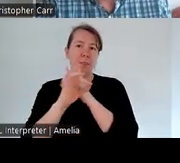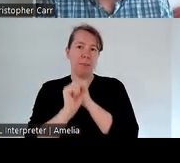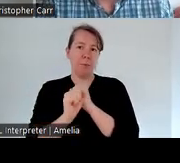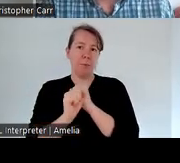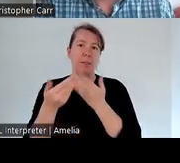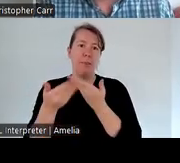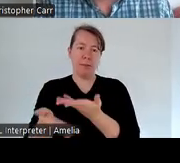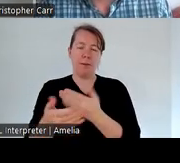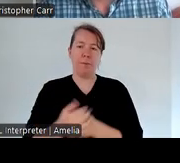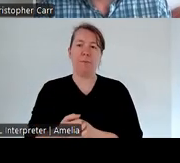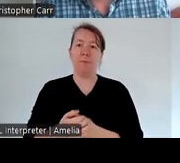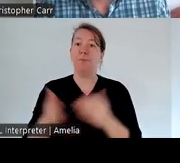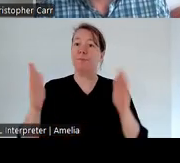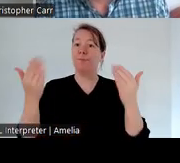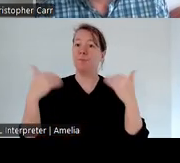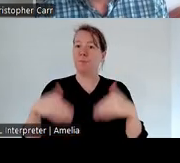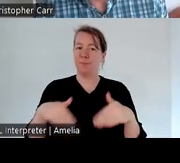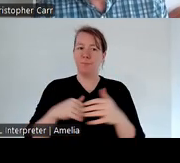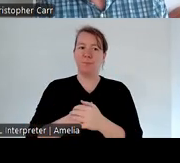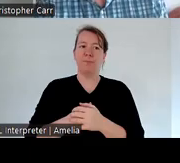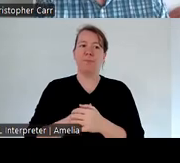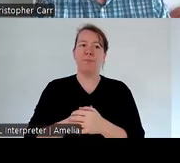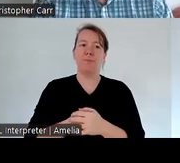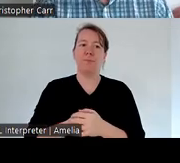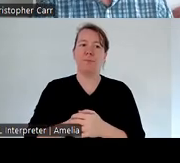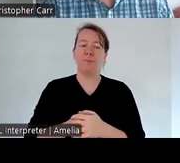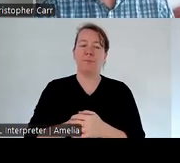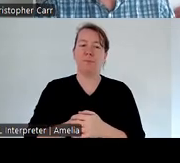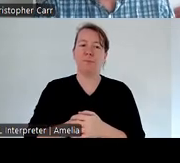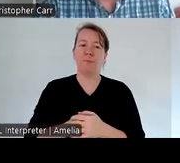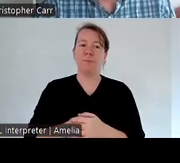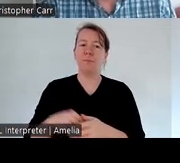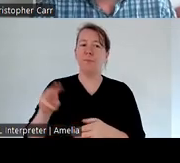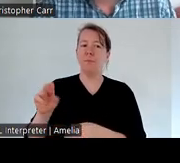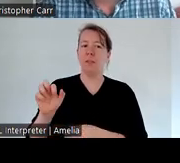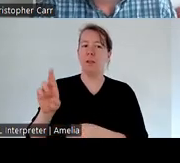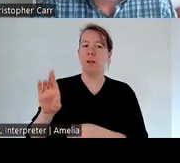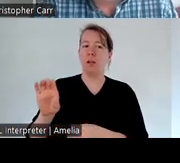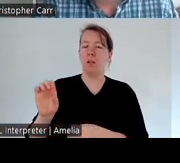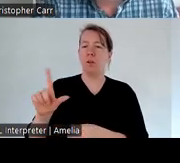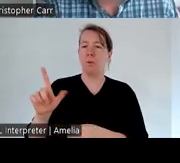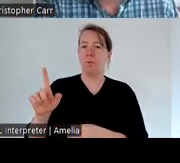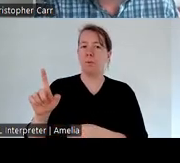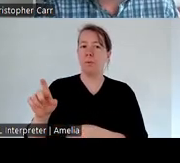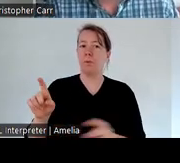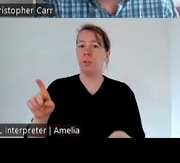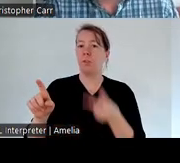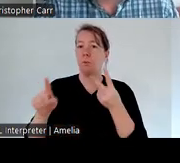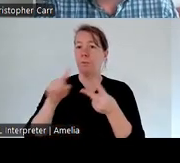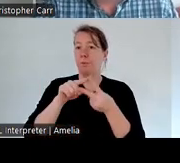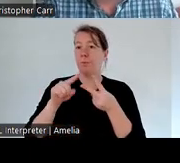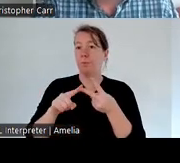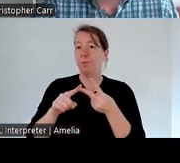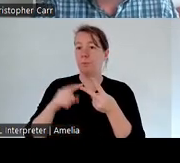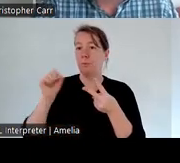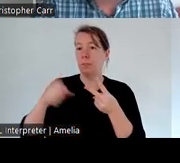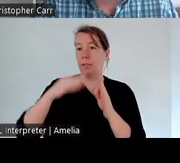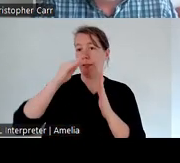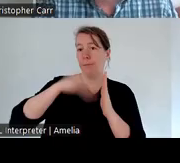Next... In MARC 21, there are two fields that can be used to record metadata about